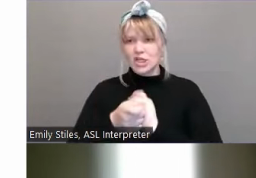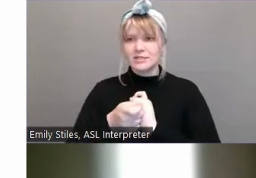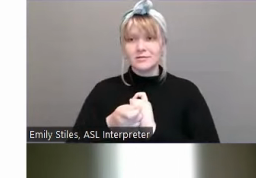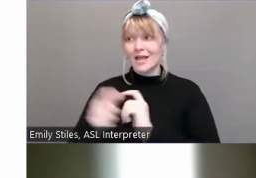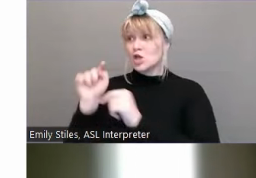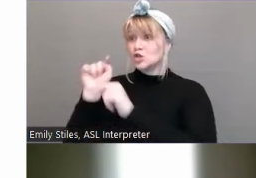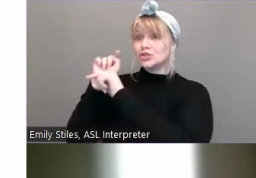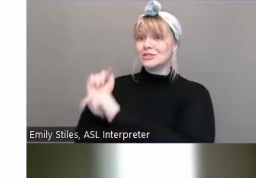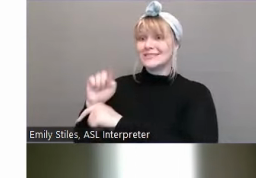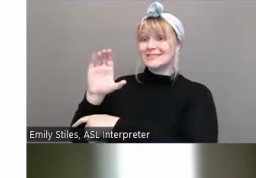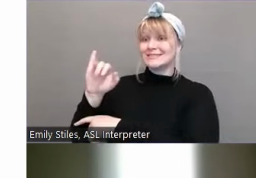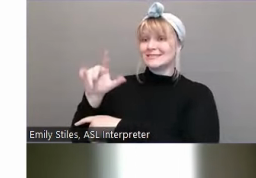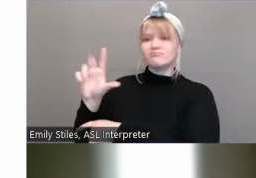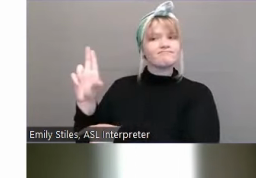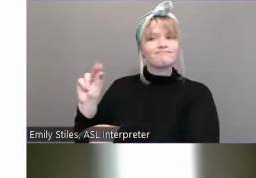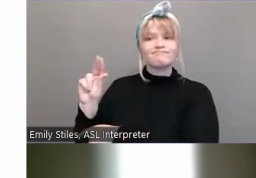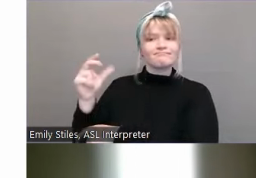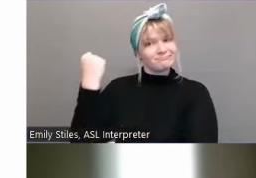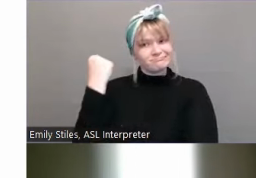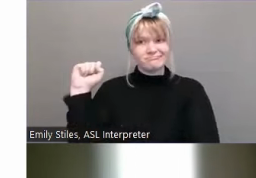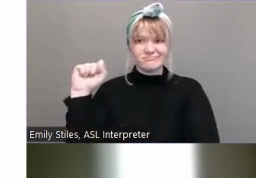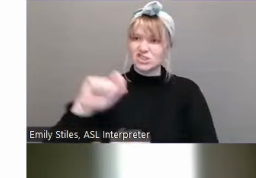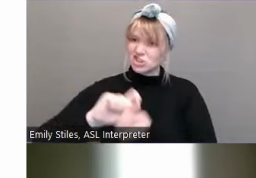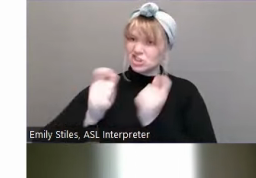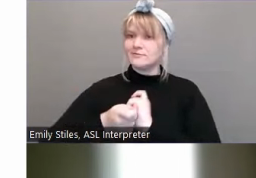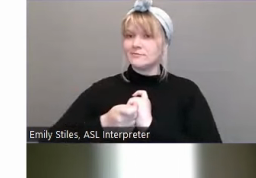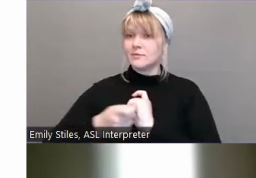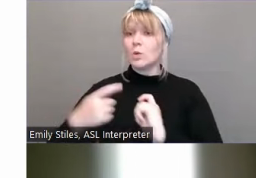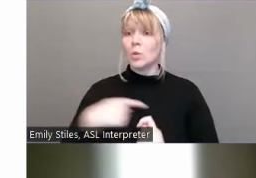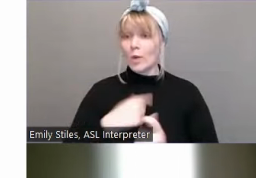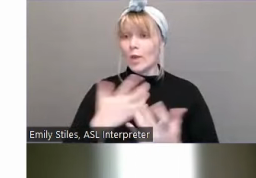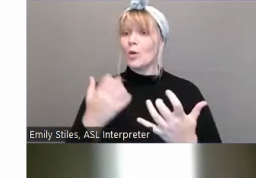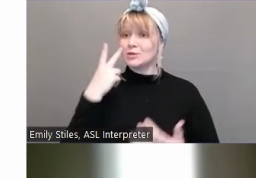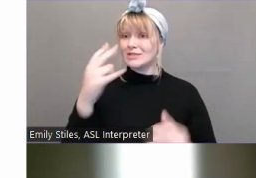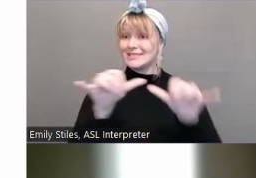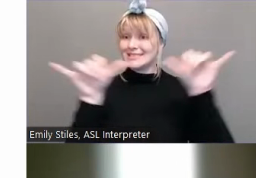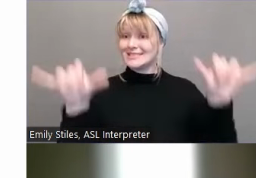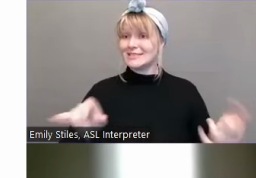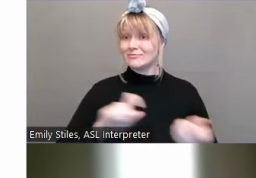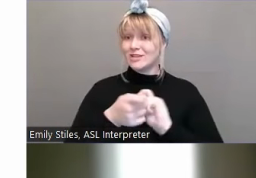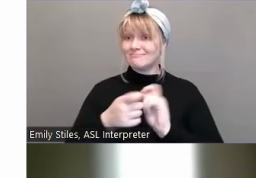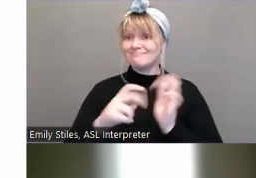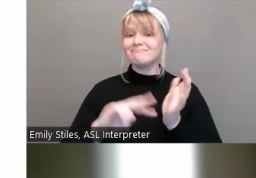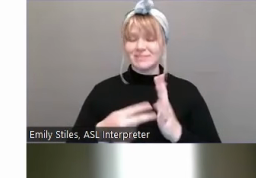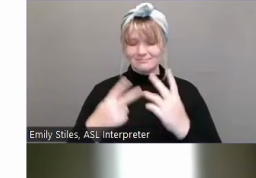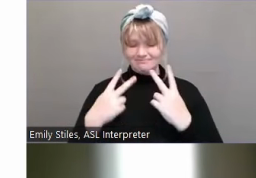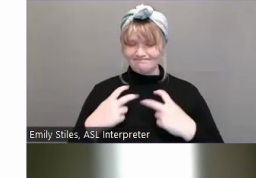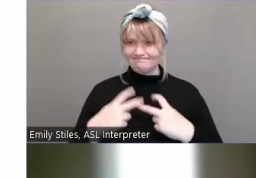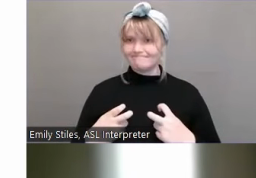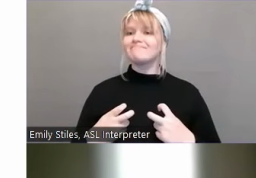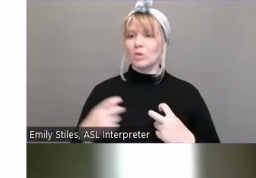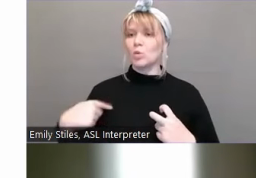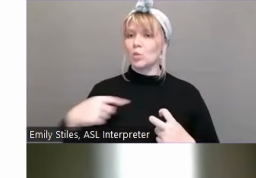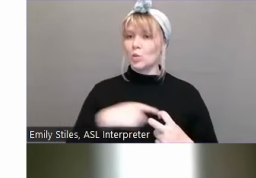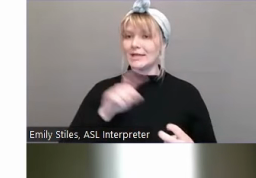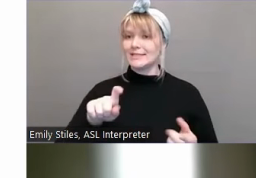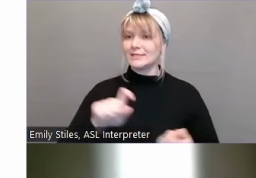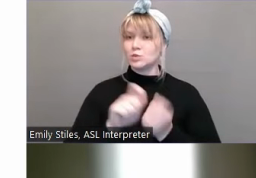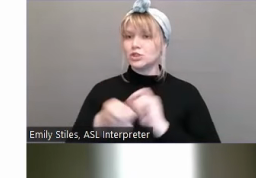way. If we want to see systems change, sometimes we need to change. Next slide please.